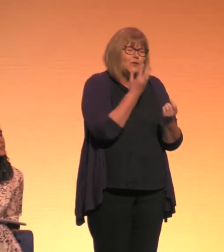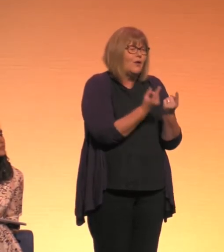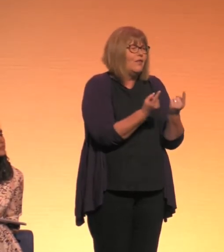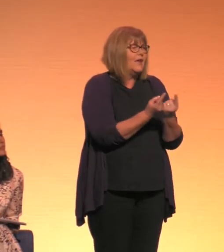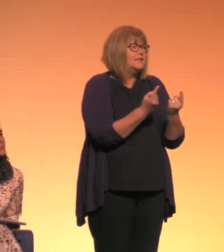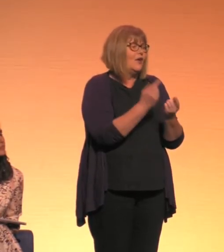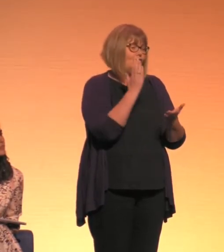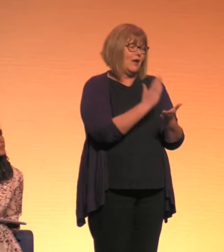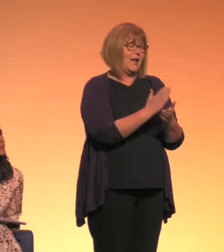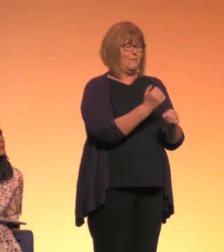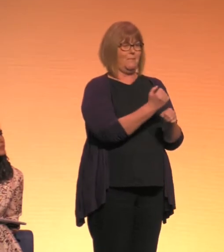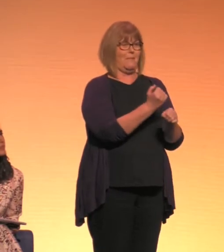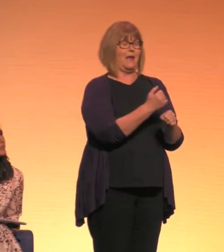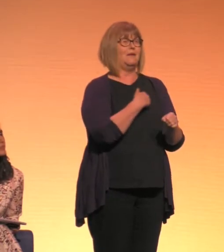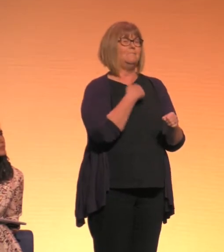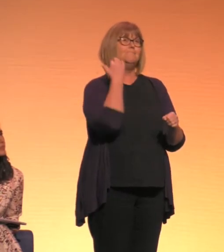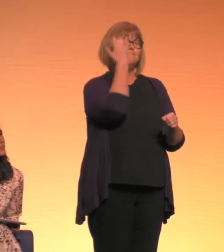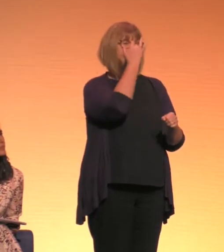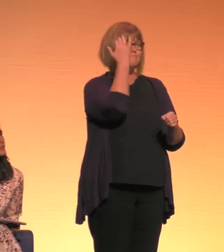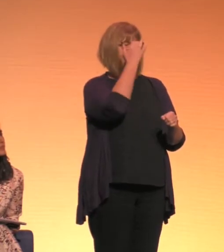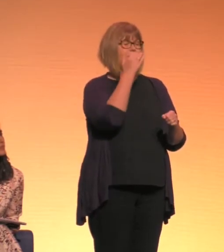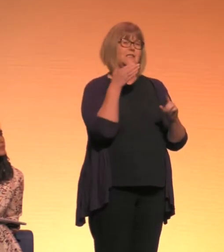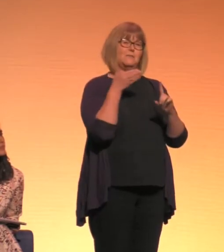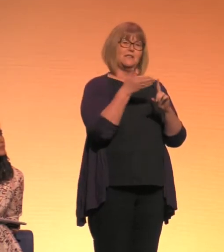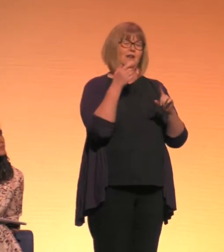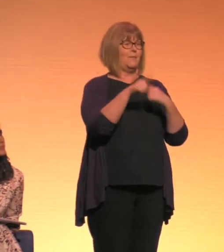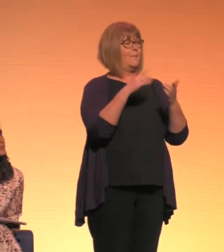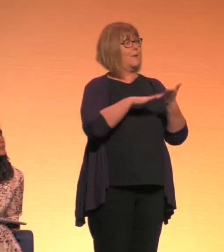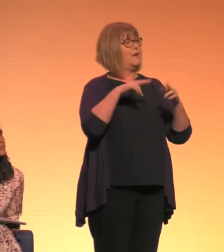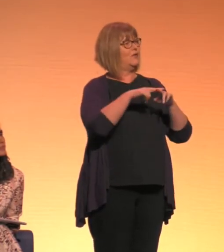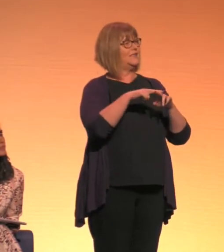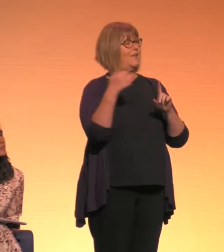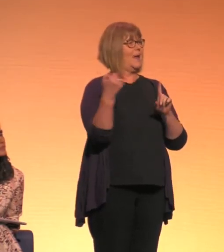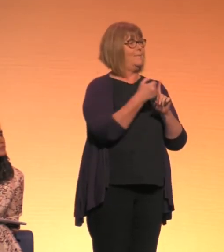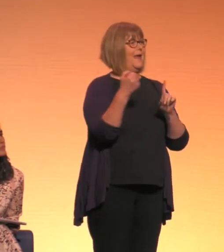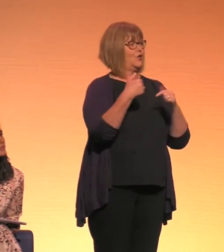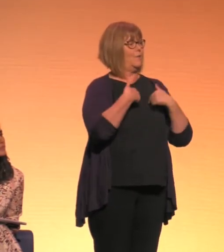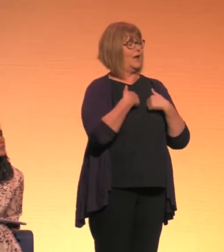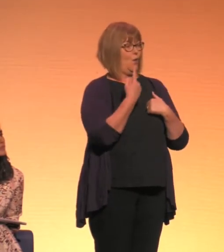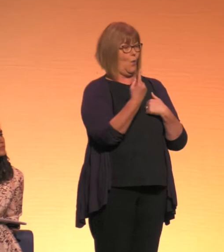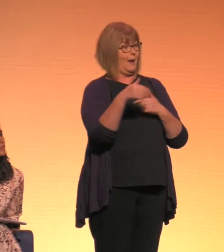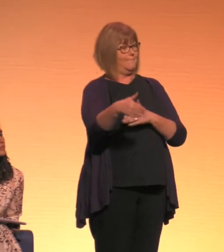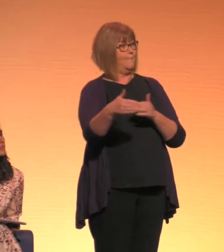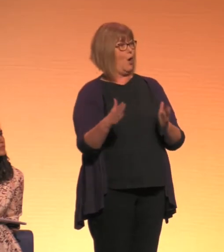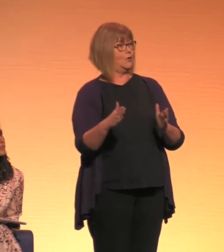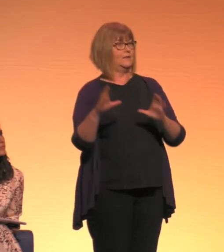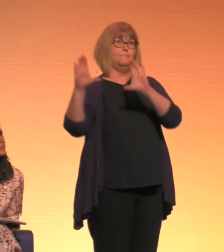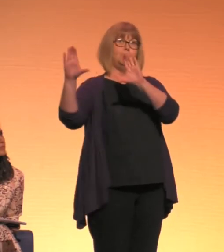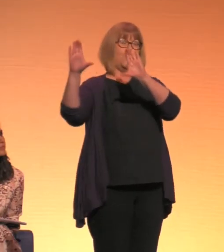that really made me think, and particularly about my parents and the impact that had on me. One box that I pulled down off the top of my shelves